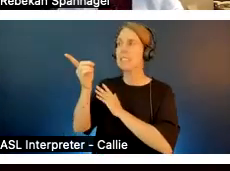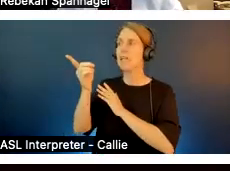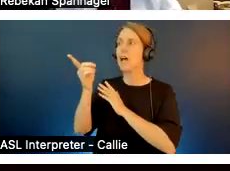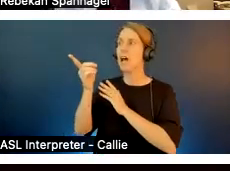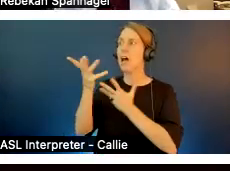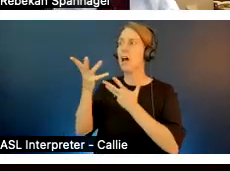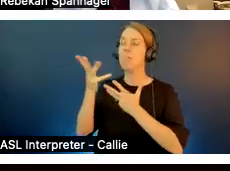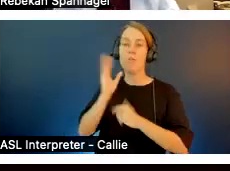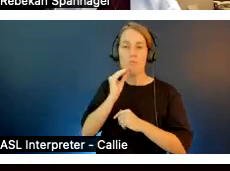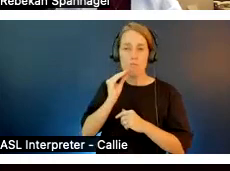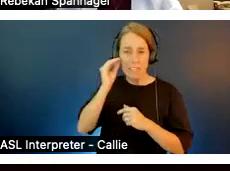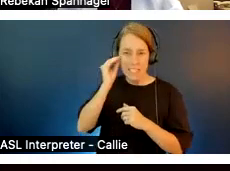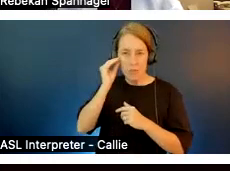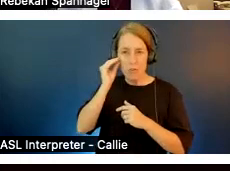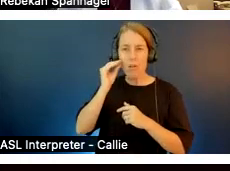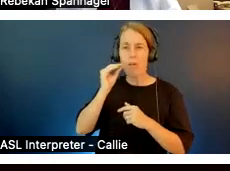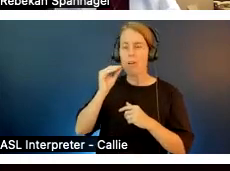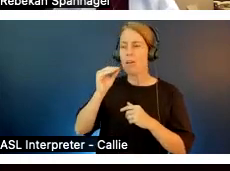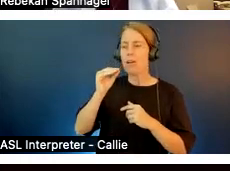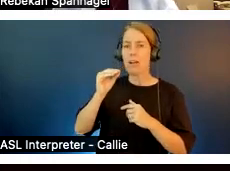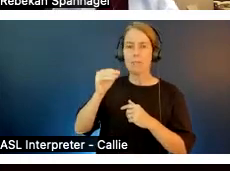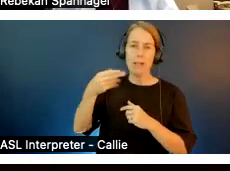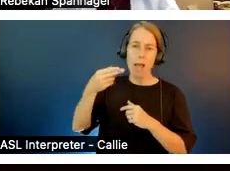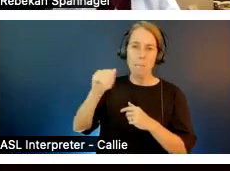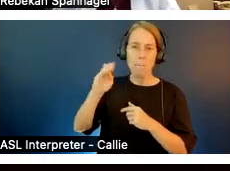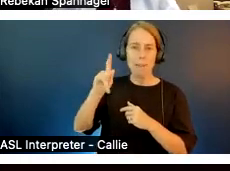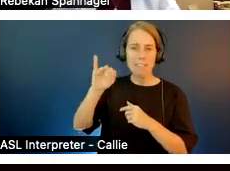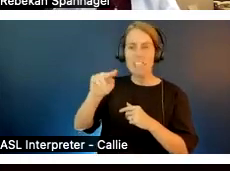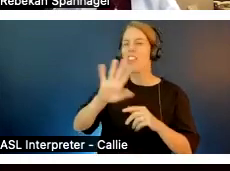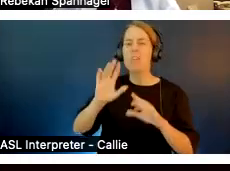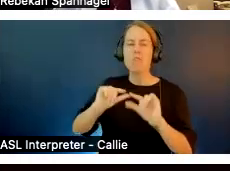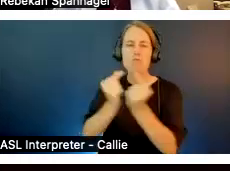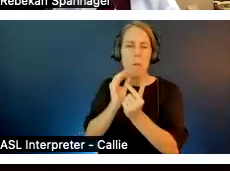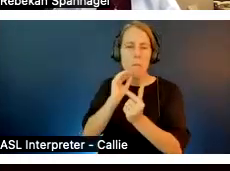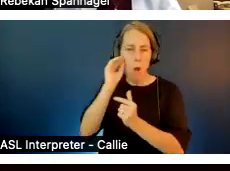that's the name of the service that you would be receiving in a group home and for some reason um